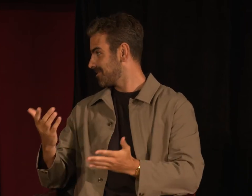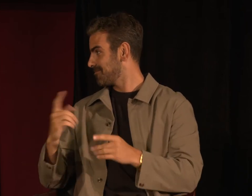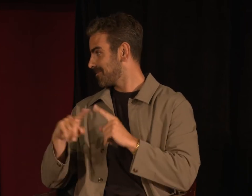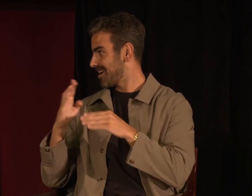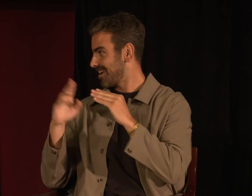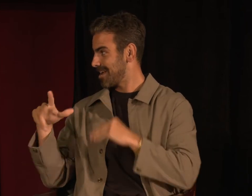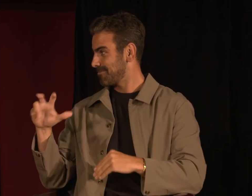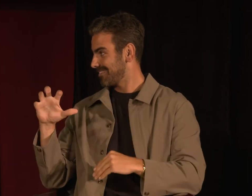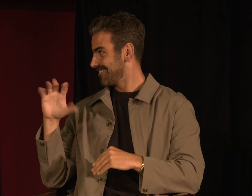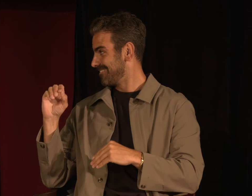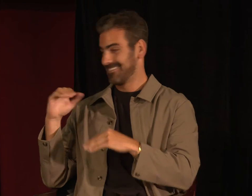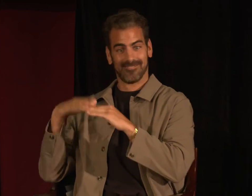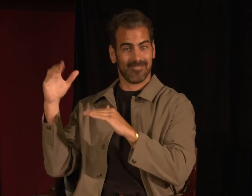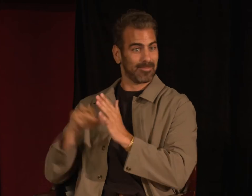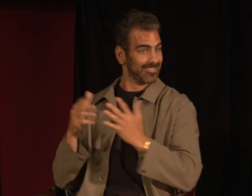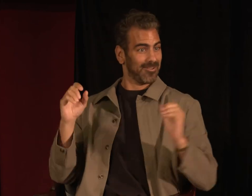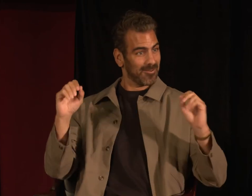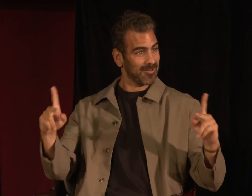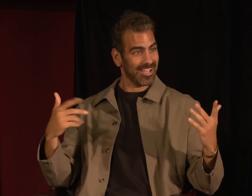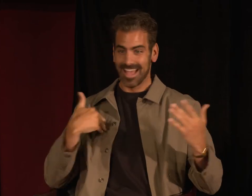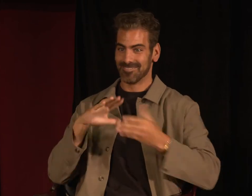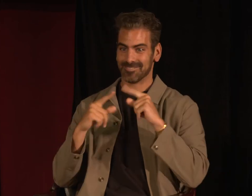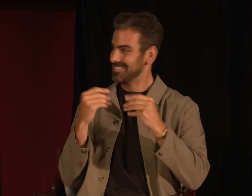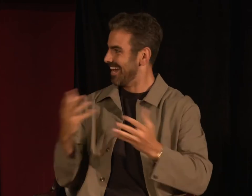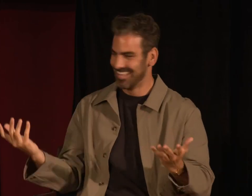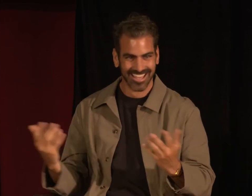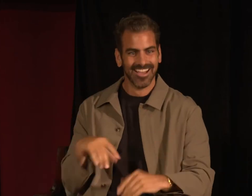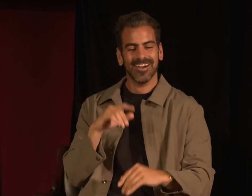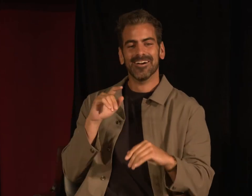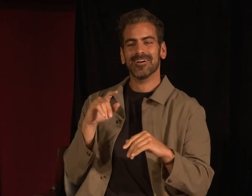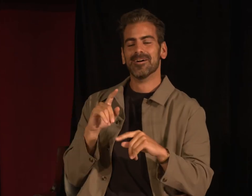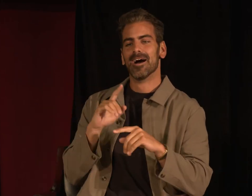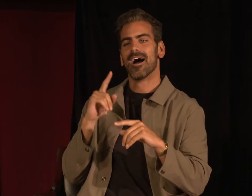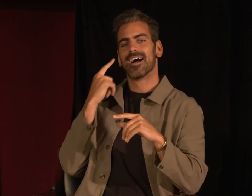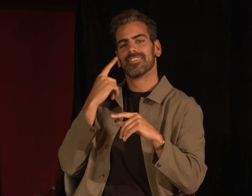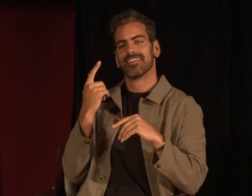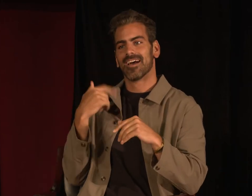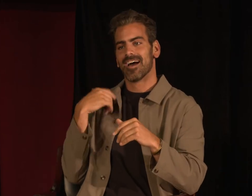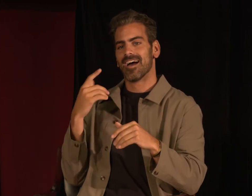I thought maybe it would be 100 pages, right? But to be able to write this many, I thought, all right, I guess I do have some things to say.